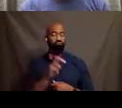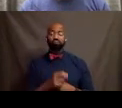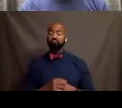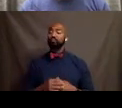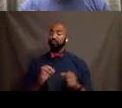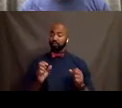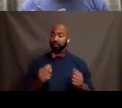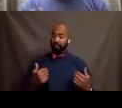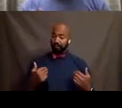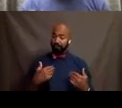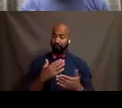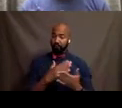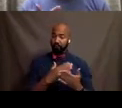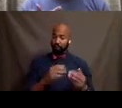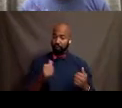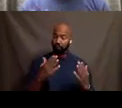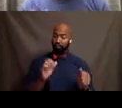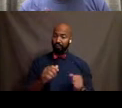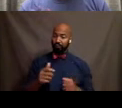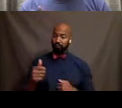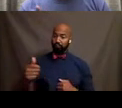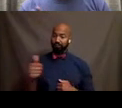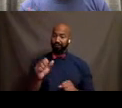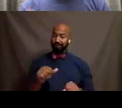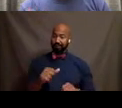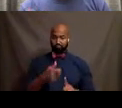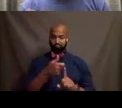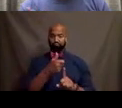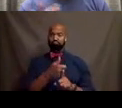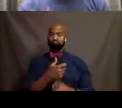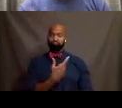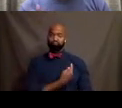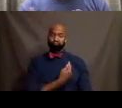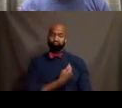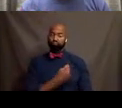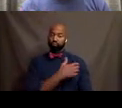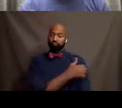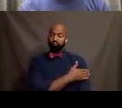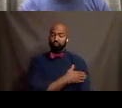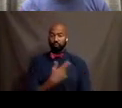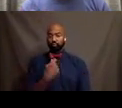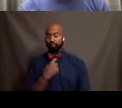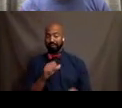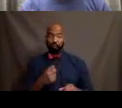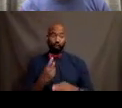So you can use it every day, you can use it every other day, you can really mitigate the frequency of that.